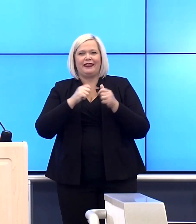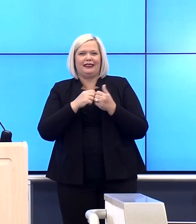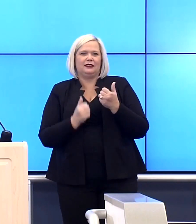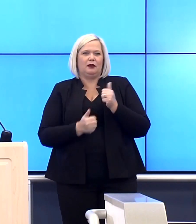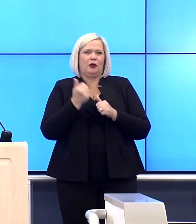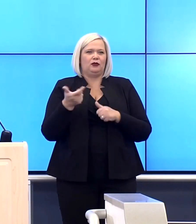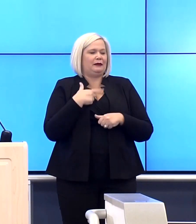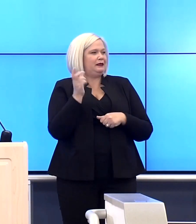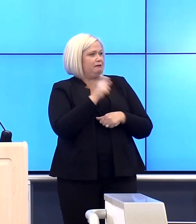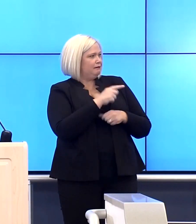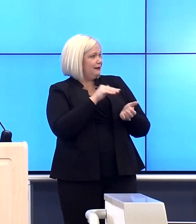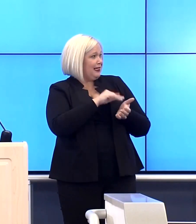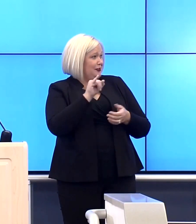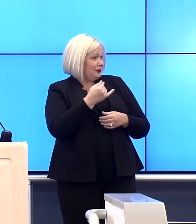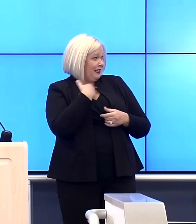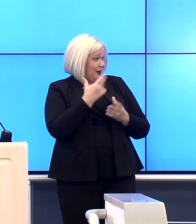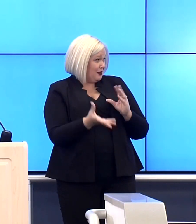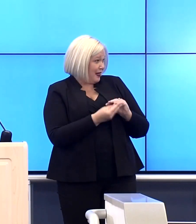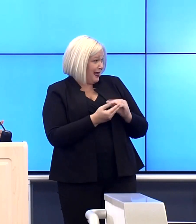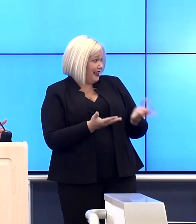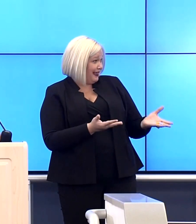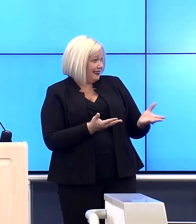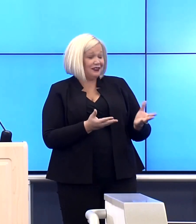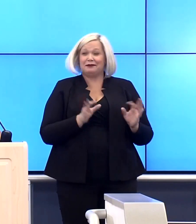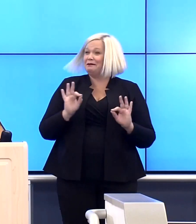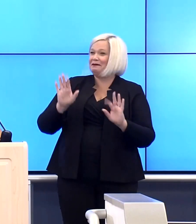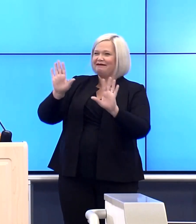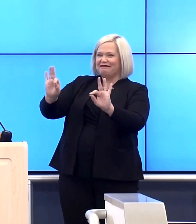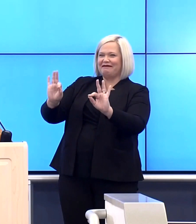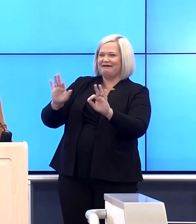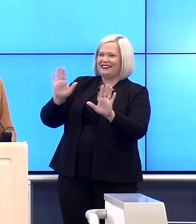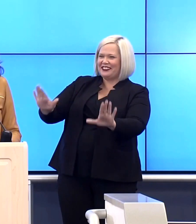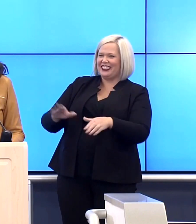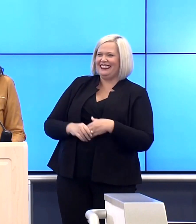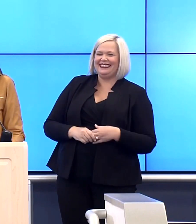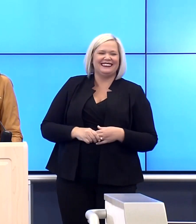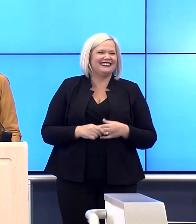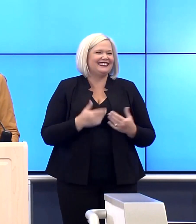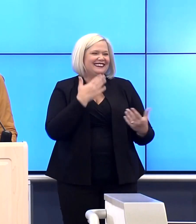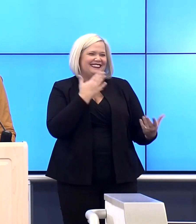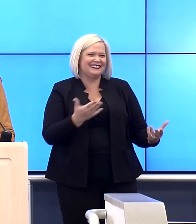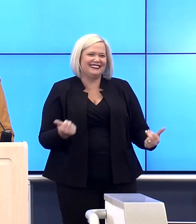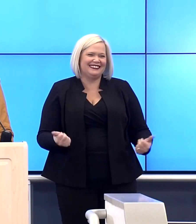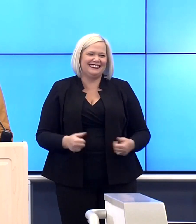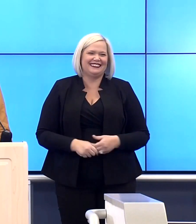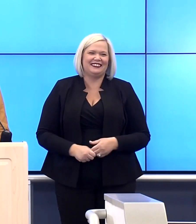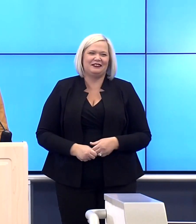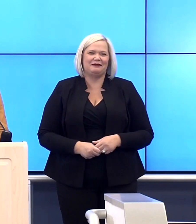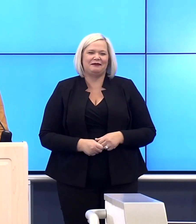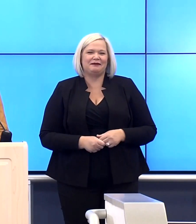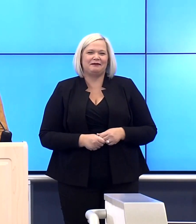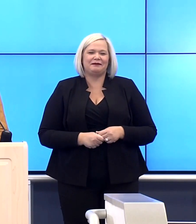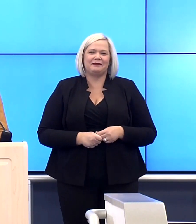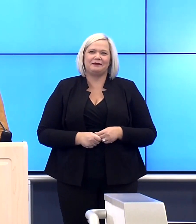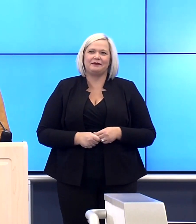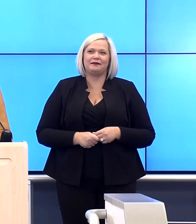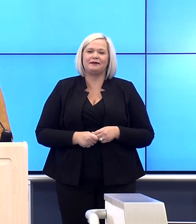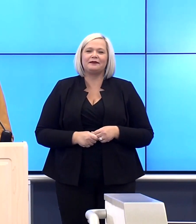FACTORS, BUT THESE ARE THE PRIMARY THINGS THAT WE’LL BE PRIMARY THINGS THAT WE’LL BE LOOKING AT. LOOKING AT. I’M GOING SEE IF DR. JAY HAS I’M GOING SEE IF DR. JAY HAS ANYTHING TO ADD? ANYTHING TO ADD? GOOD?